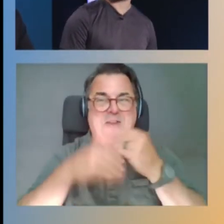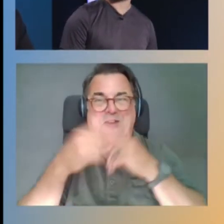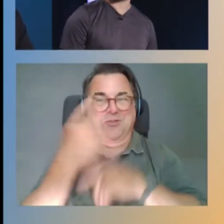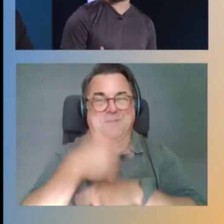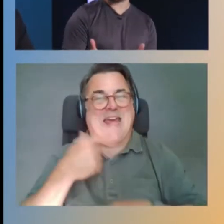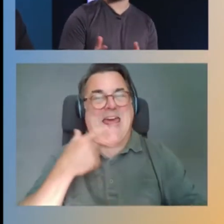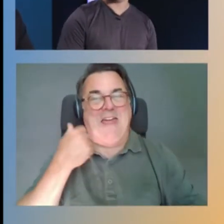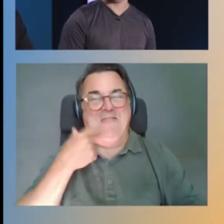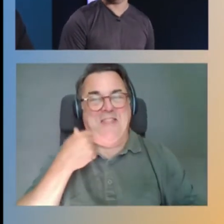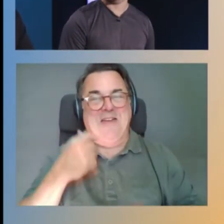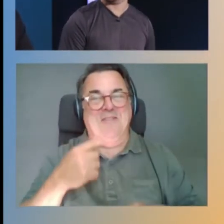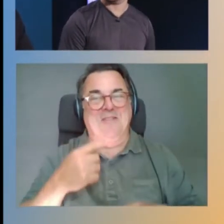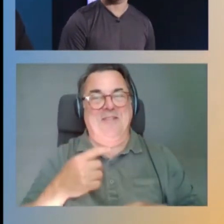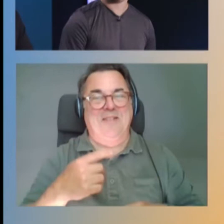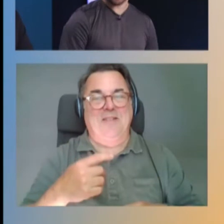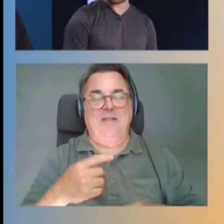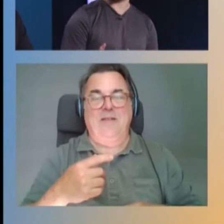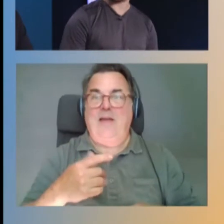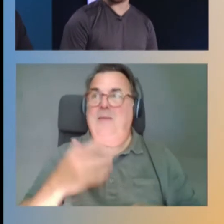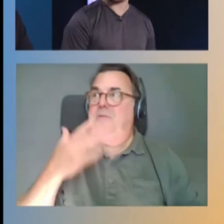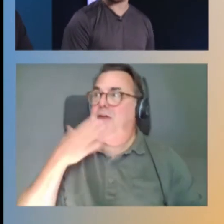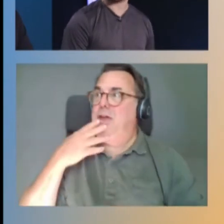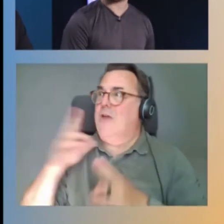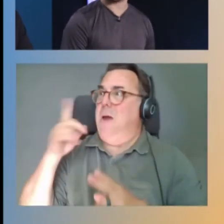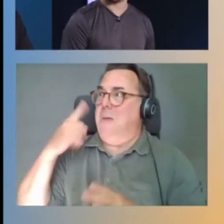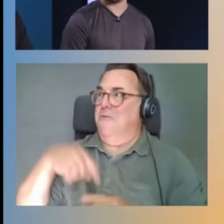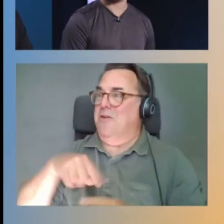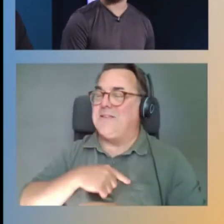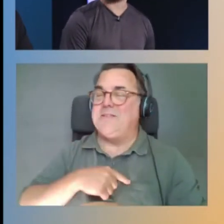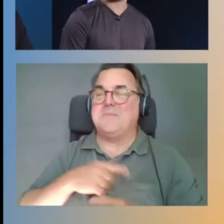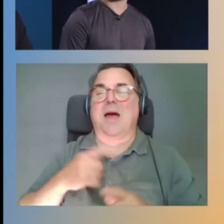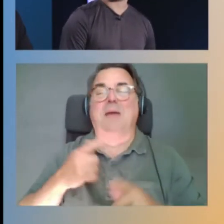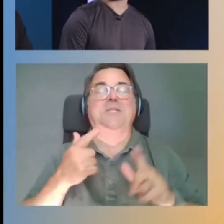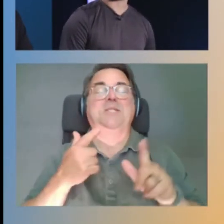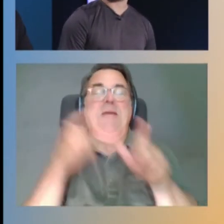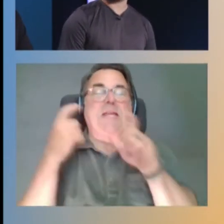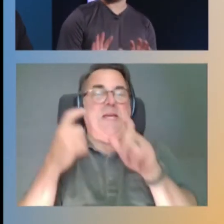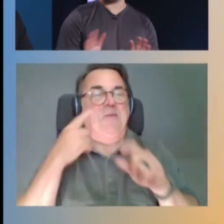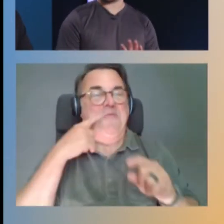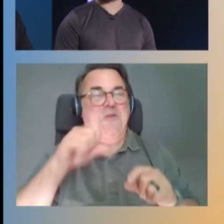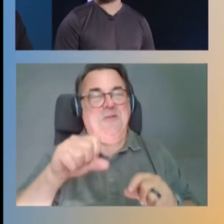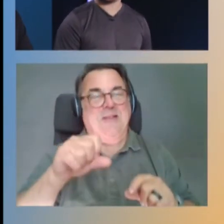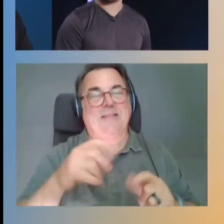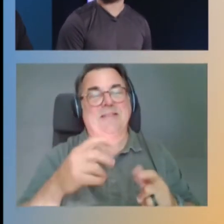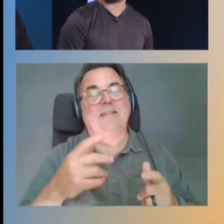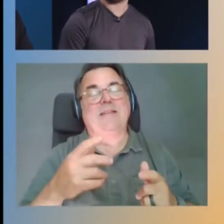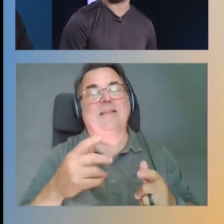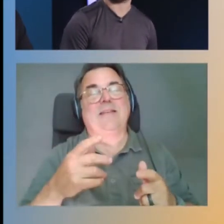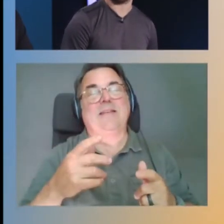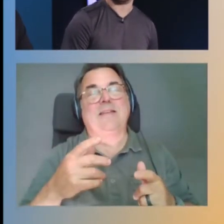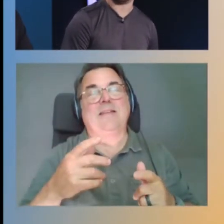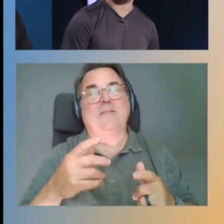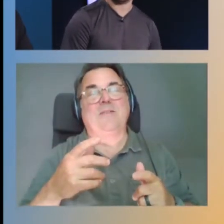[Art] I'm grateful you're speeding this up for us. But I'm speeding this up quite a lot. And we're seeing three graphs on the screen here.